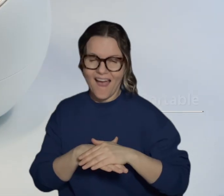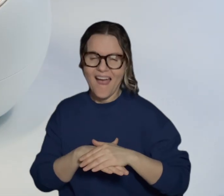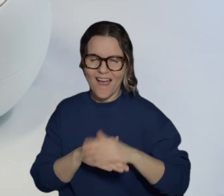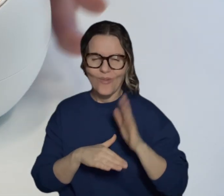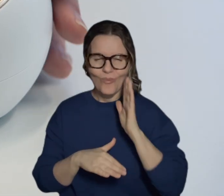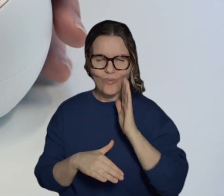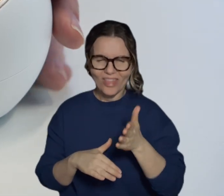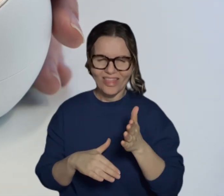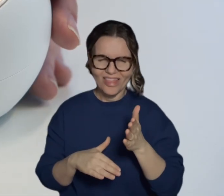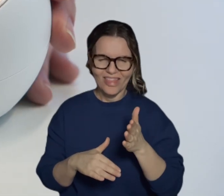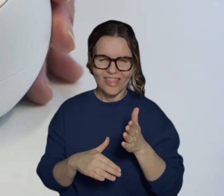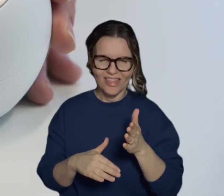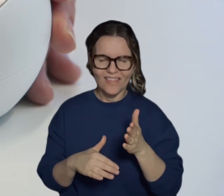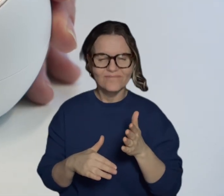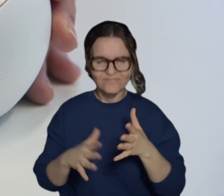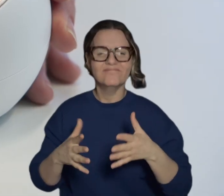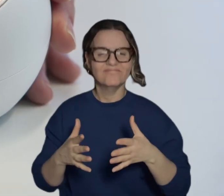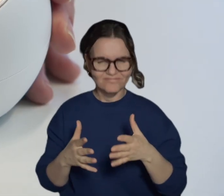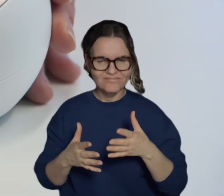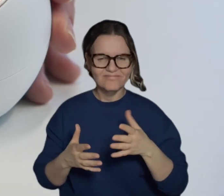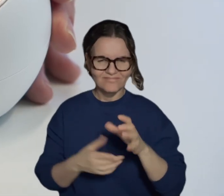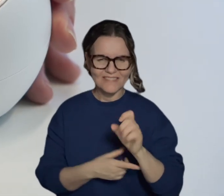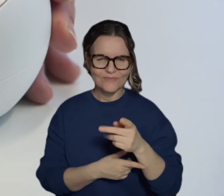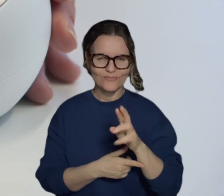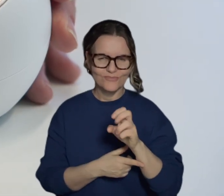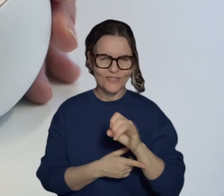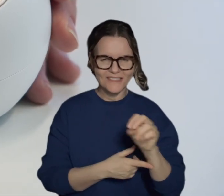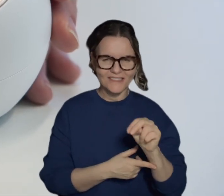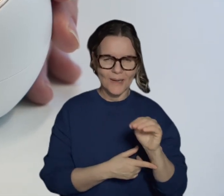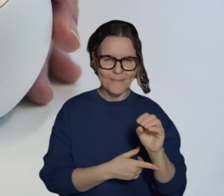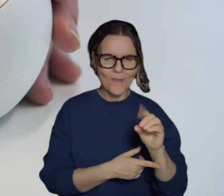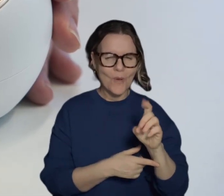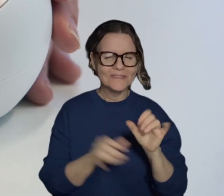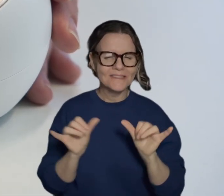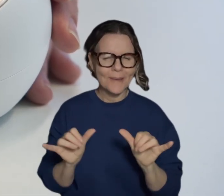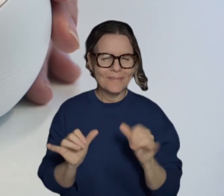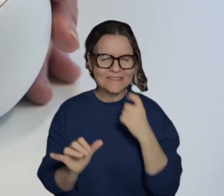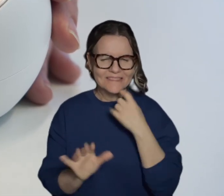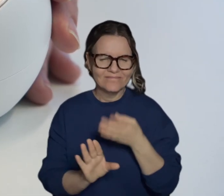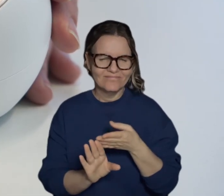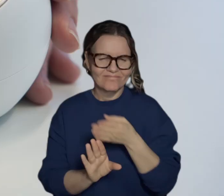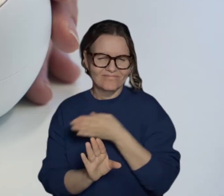it off in expression mode it will turn back on in expression mode so it's recommended to turn it to